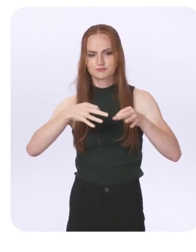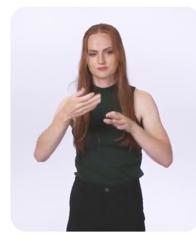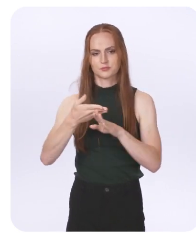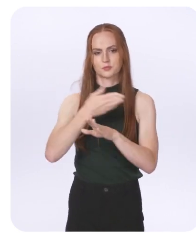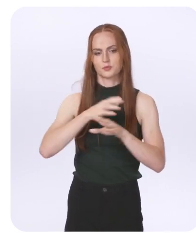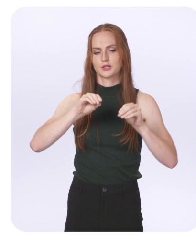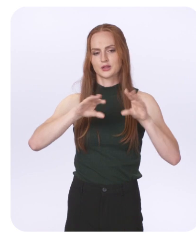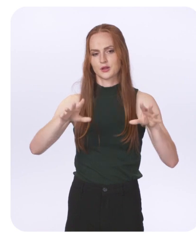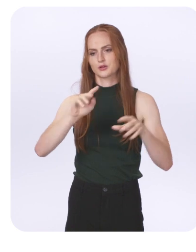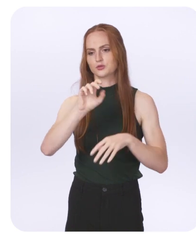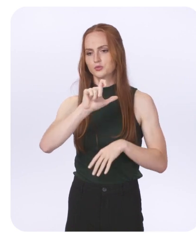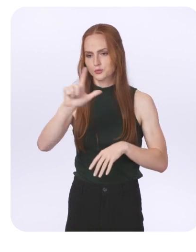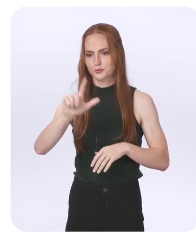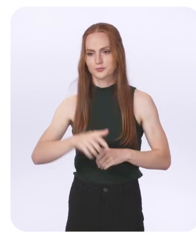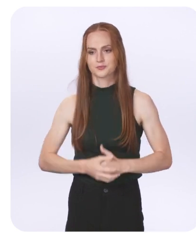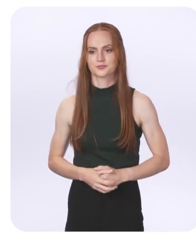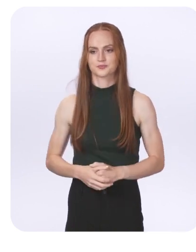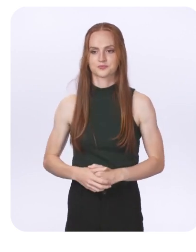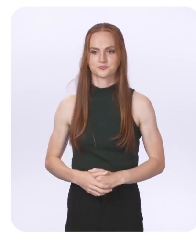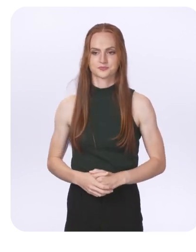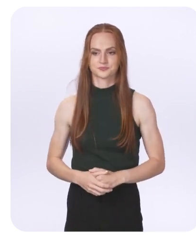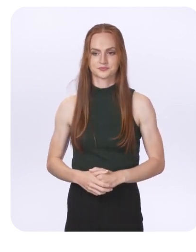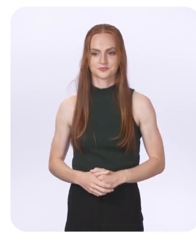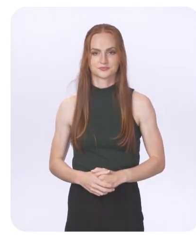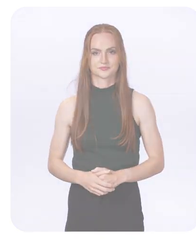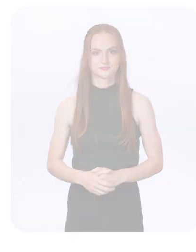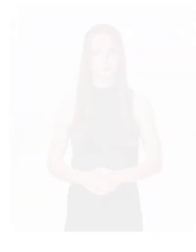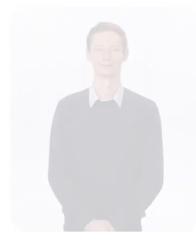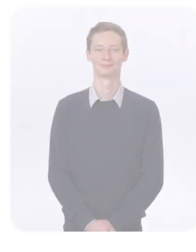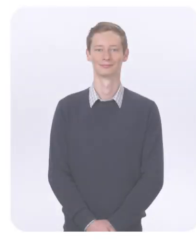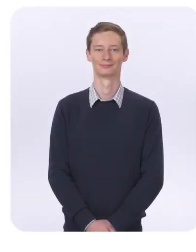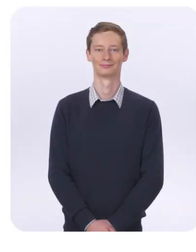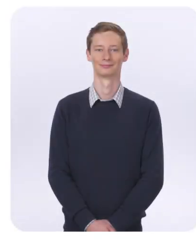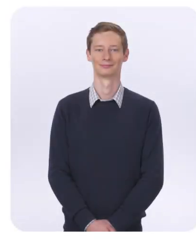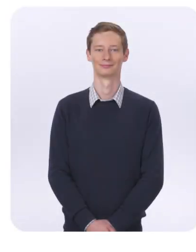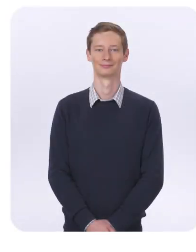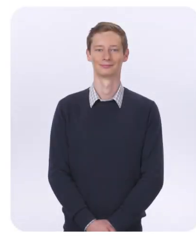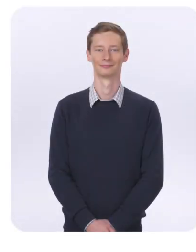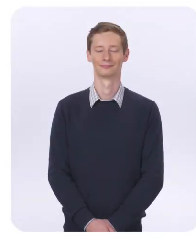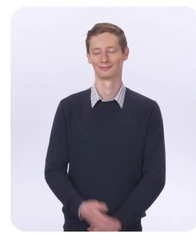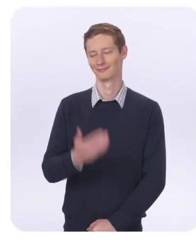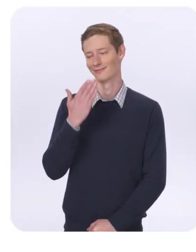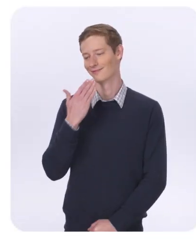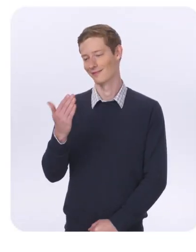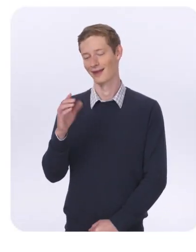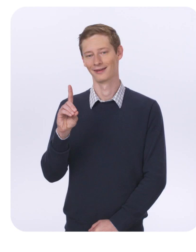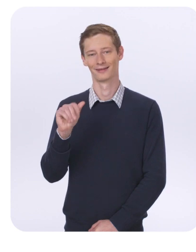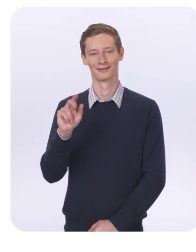Thanks, Dan. Hi, everyone. I’m Felix Navarro, a Product Manager on our VR app monetization team.